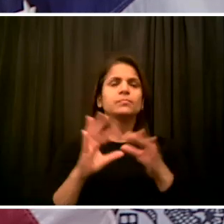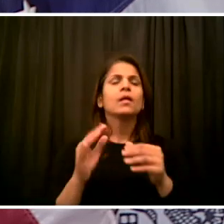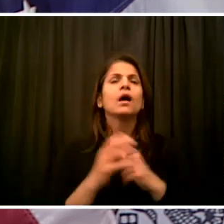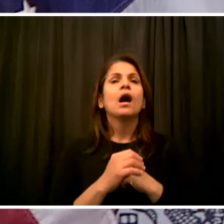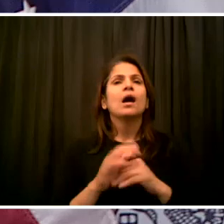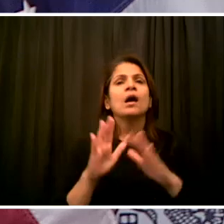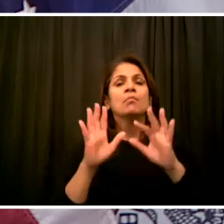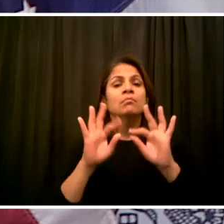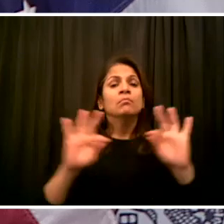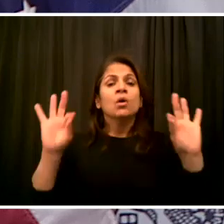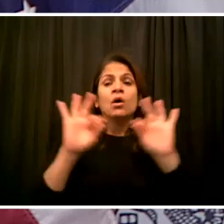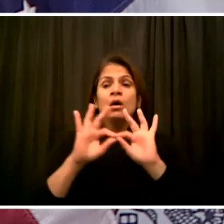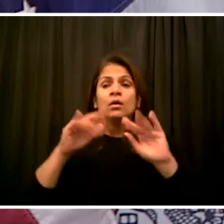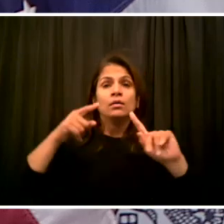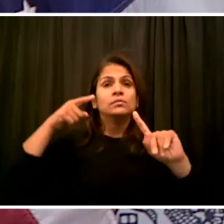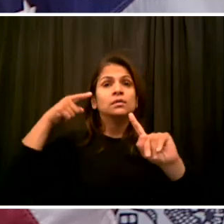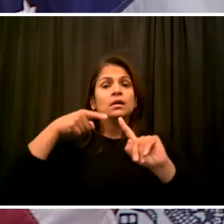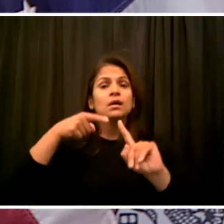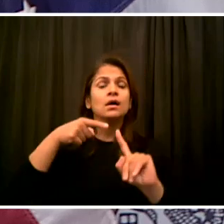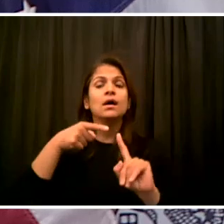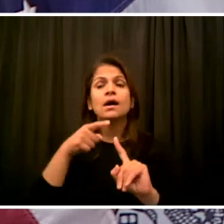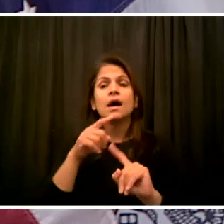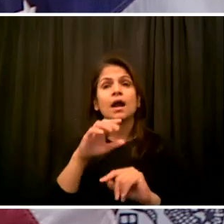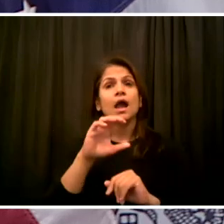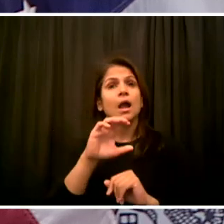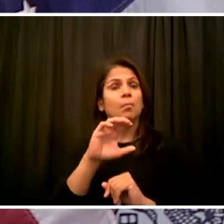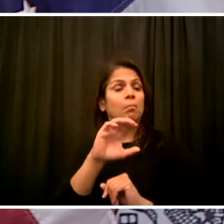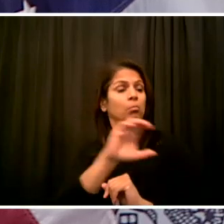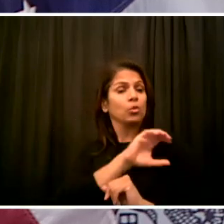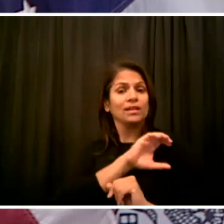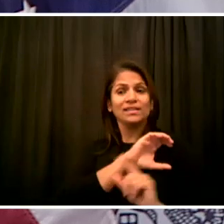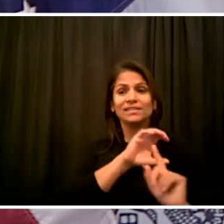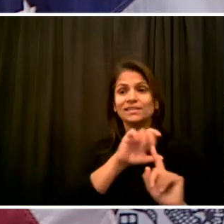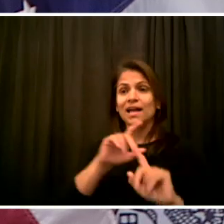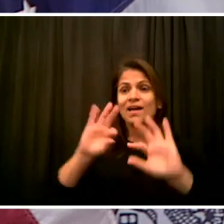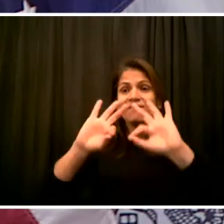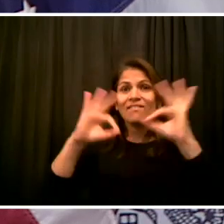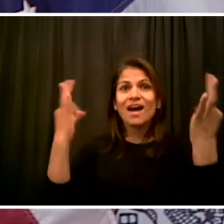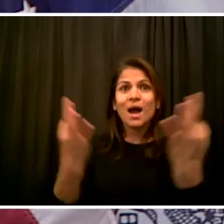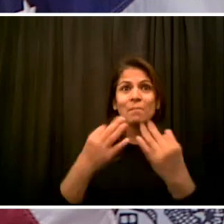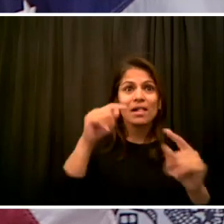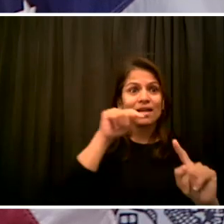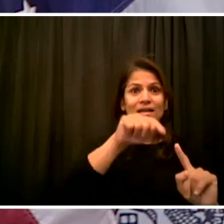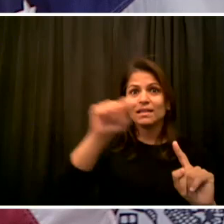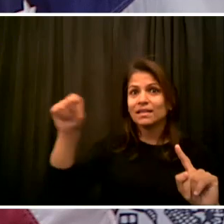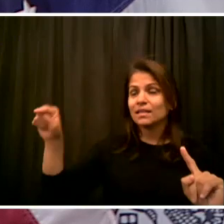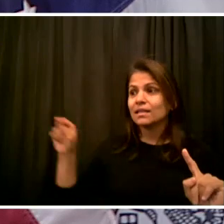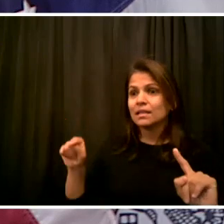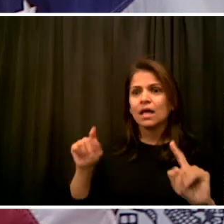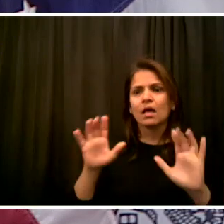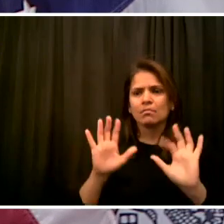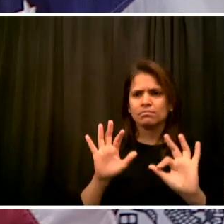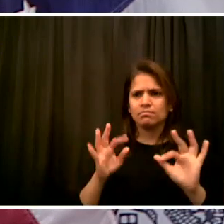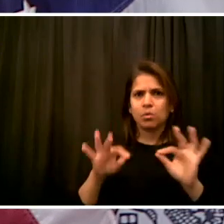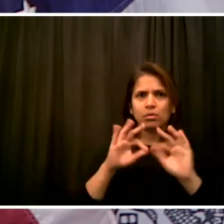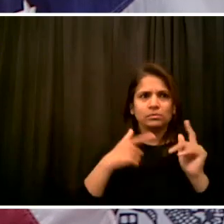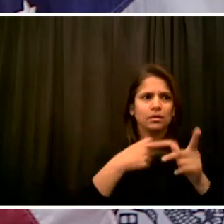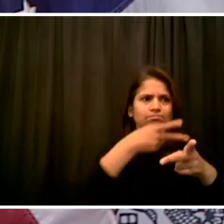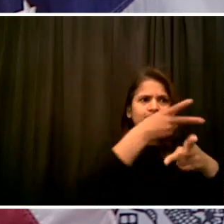TAKEN CARE OF. AND WE WANT TO OHNOR THOSE WHO